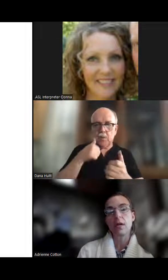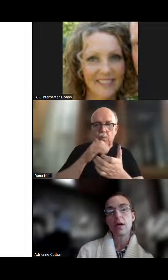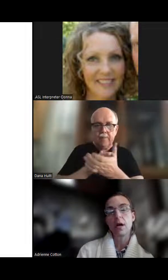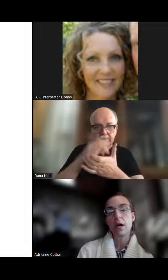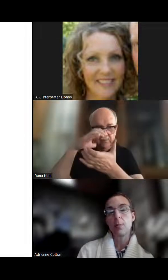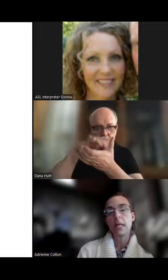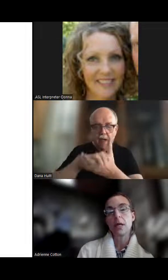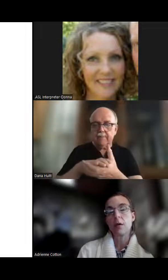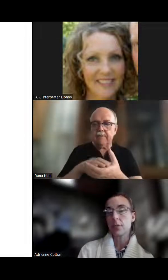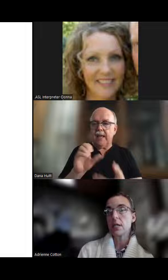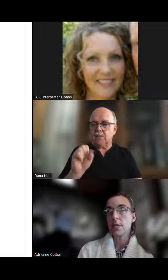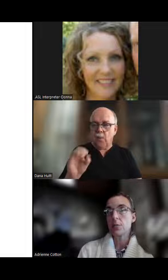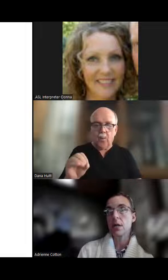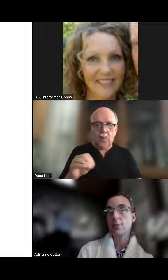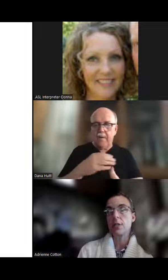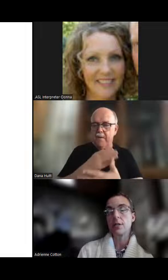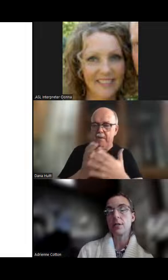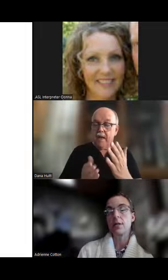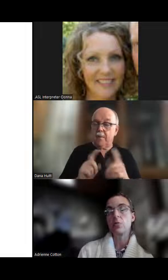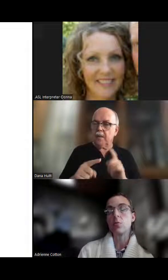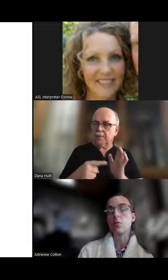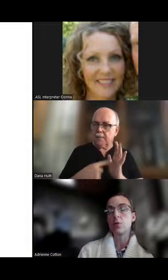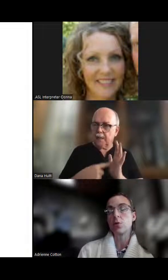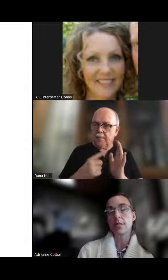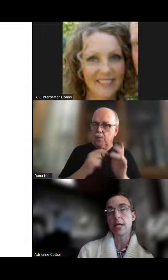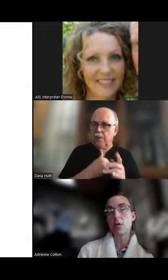. I've also been the recipient